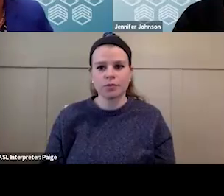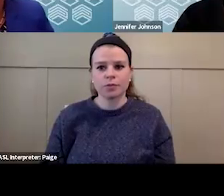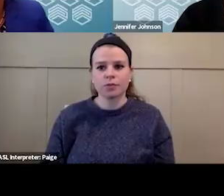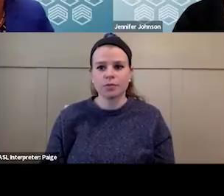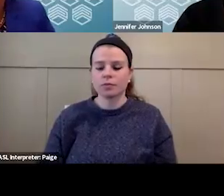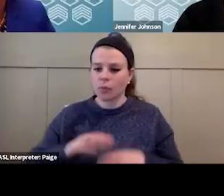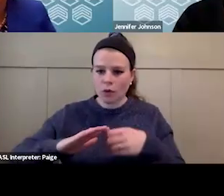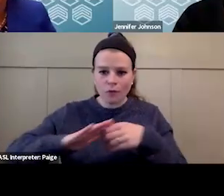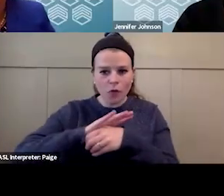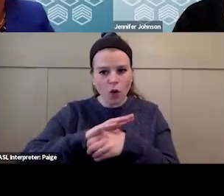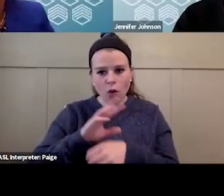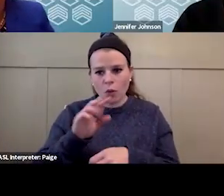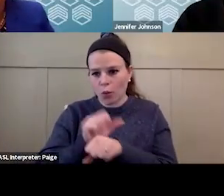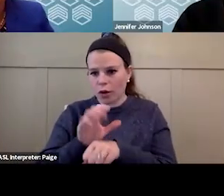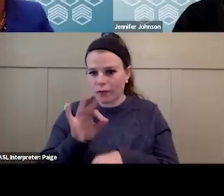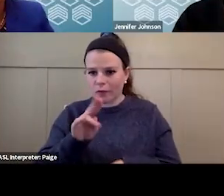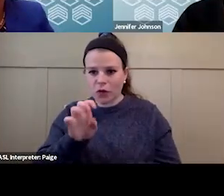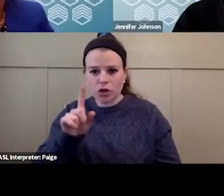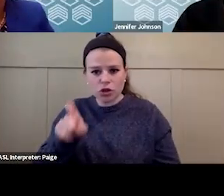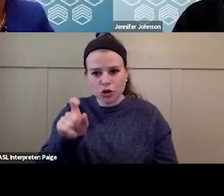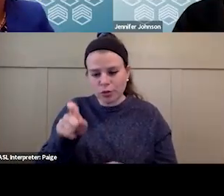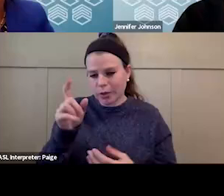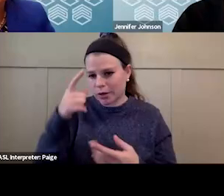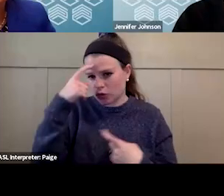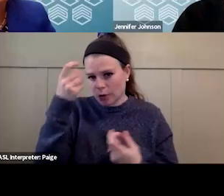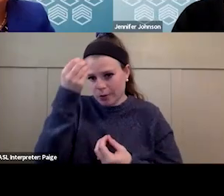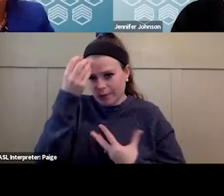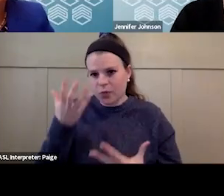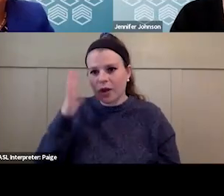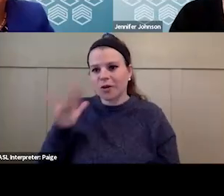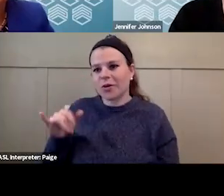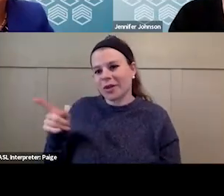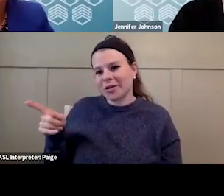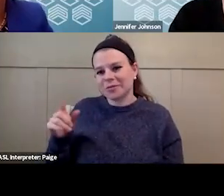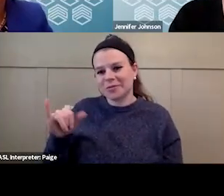I know Jennifer's also gonna talk about training in her, uh, presentation a little bit further along.